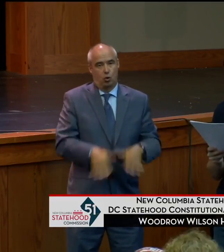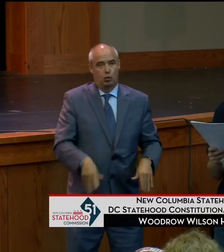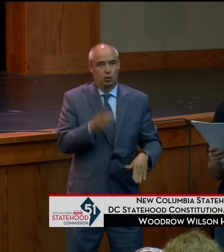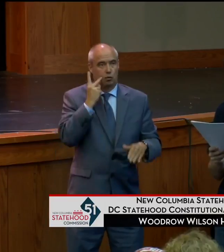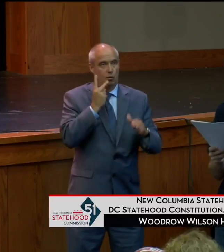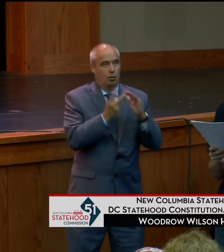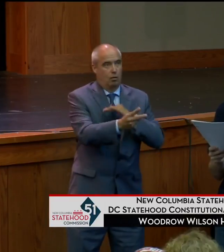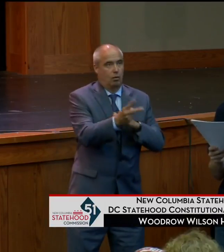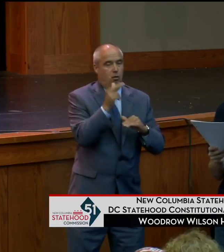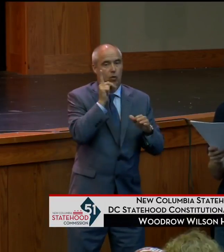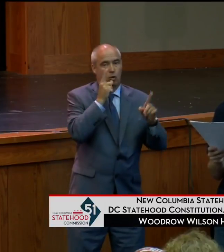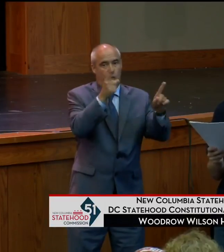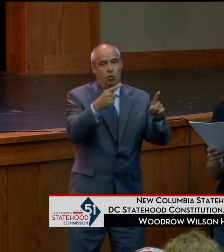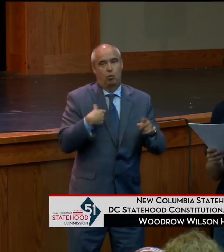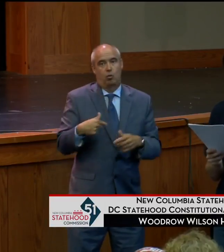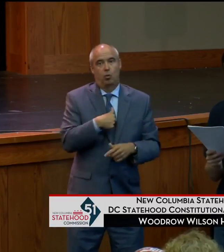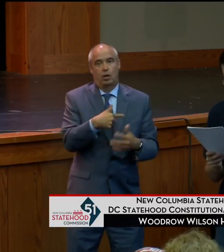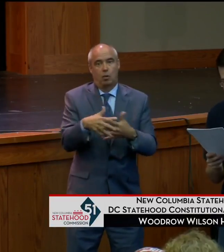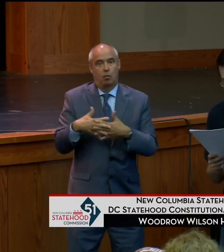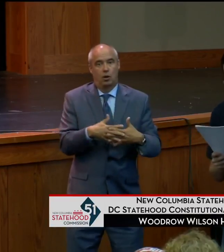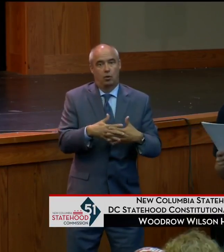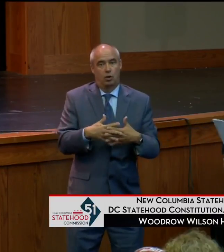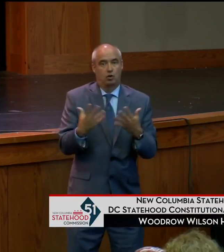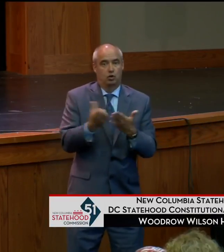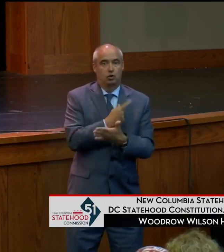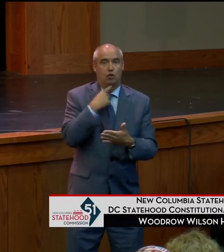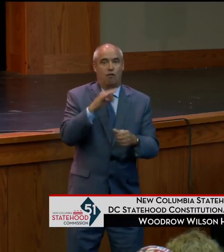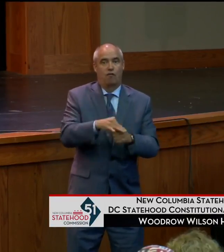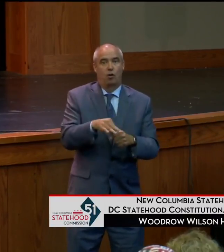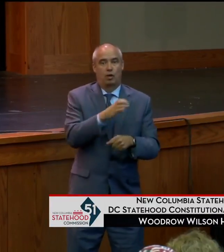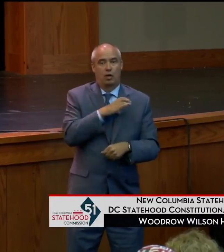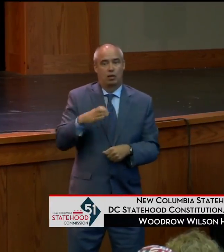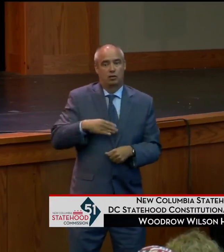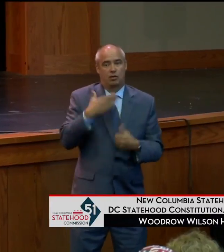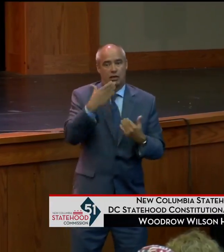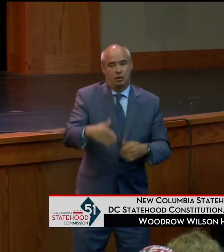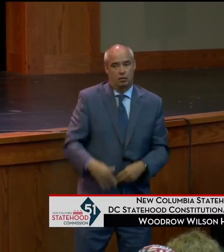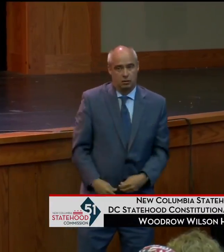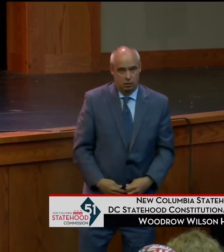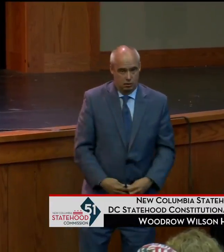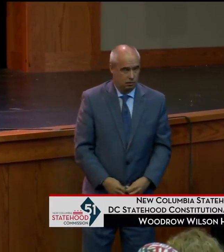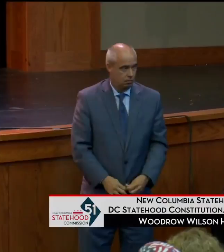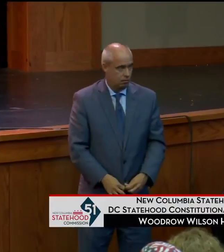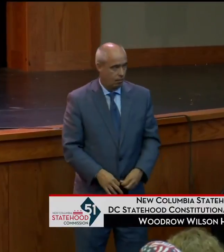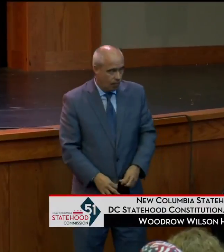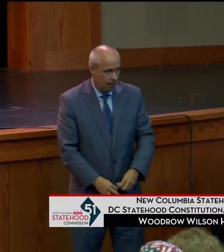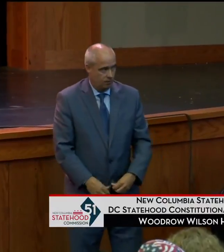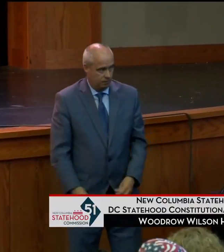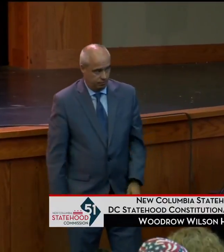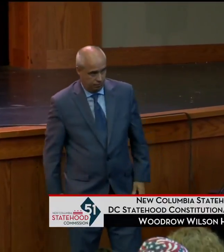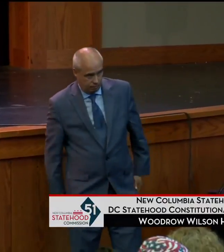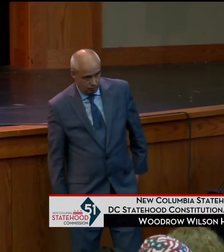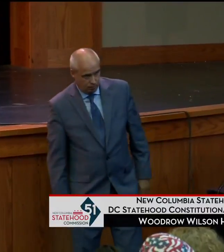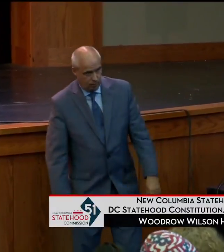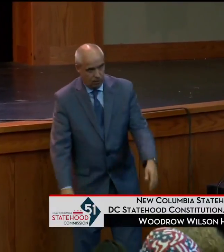WE ARE AMERICANS AND WE DESERVE A VOTE IN CONGRESS. THANK YOU.